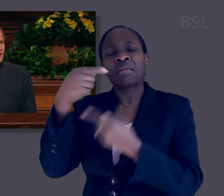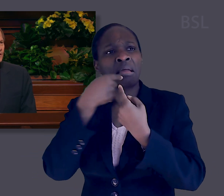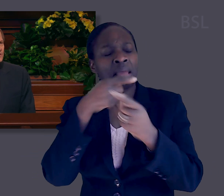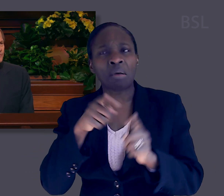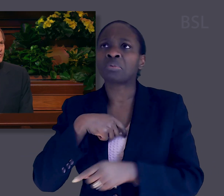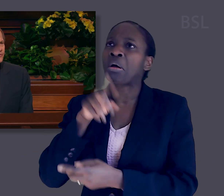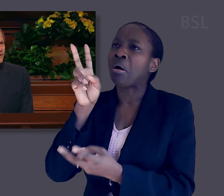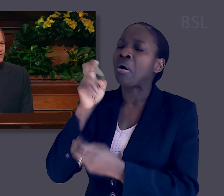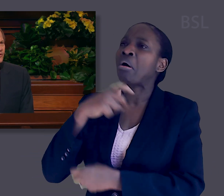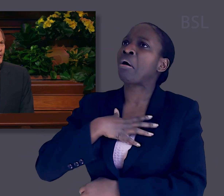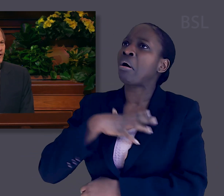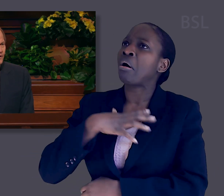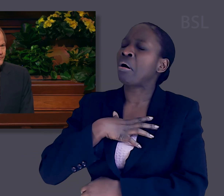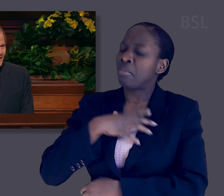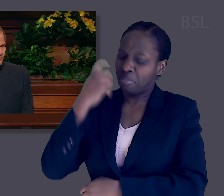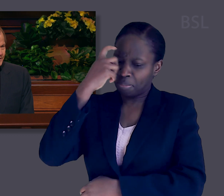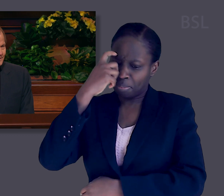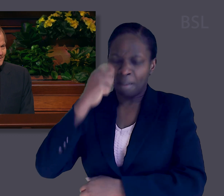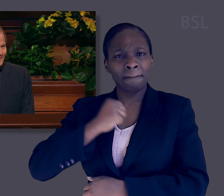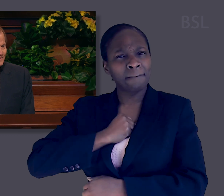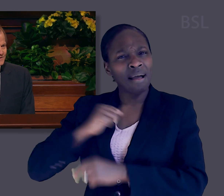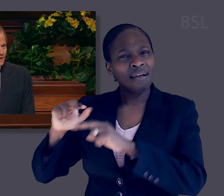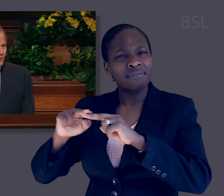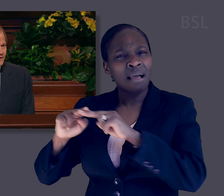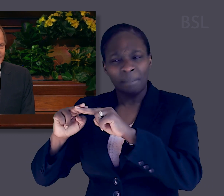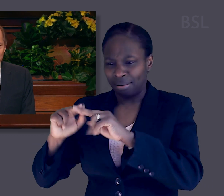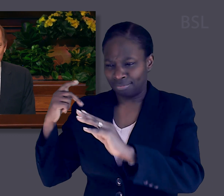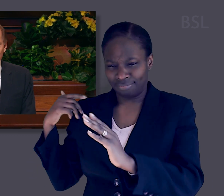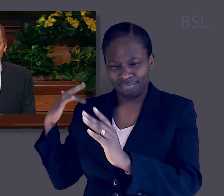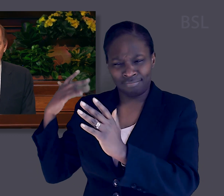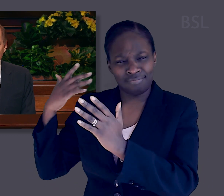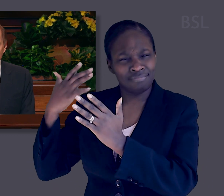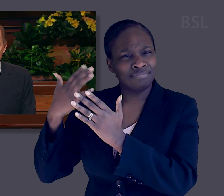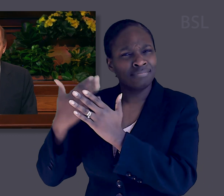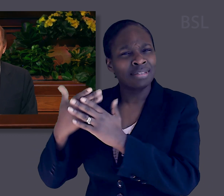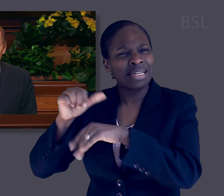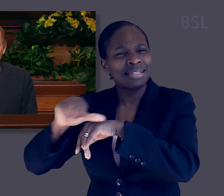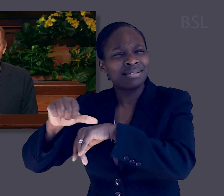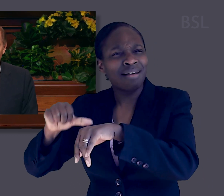and it caused me to reflect on the way our family has celebrated Easter through the years.